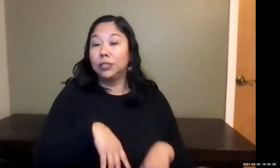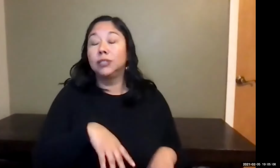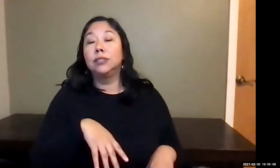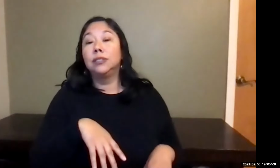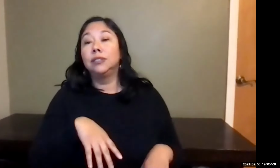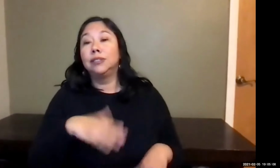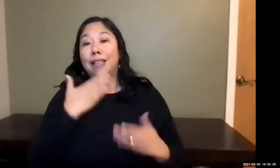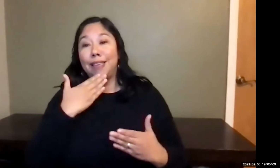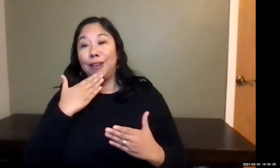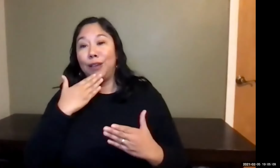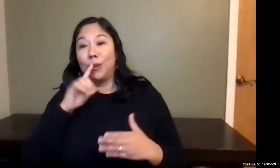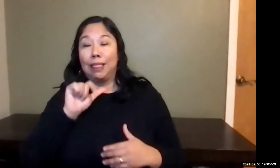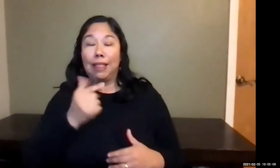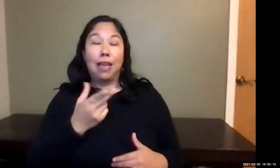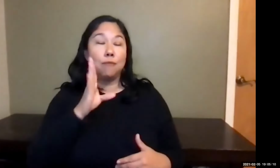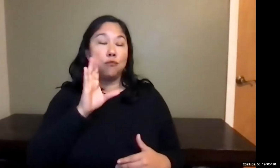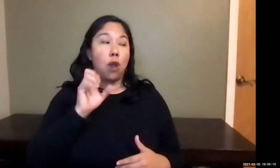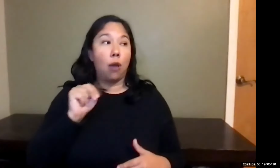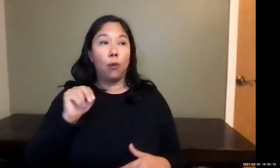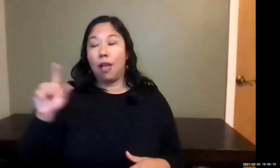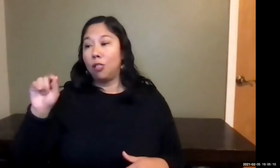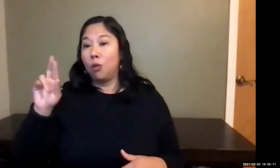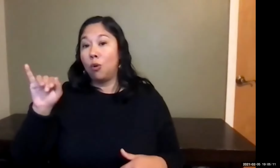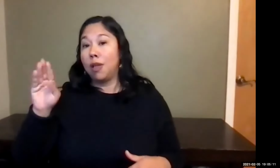Thank you Leah Brown and Lori Bellama.